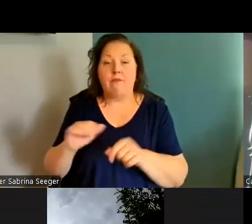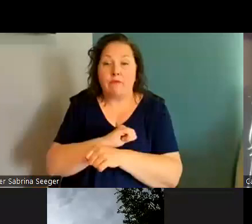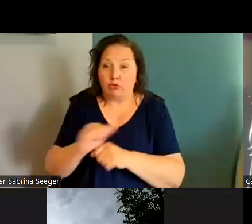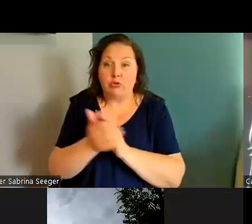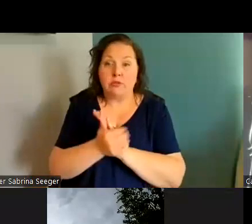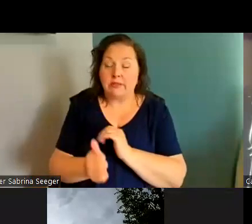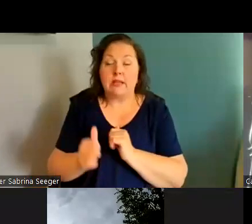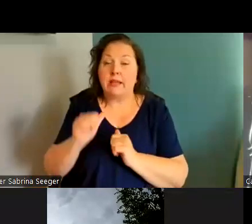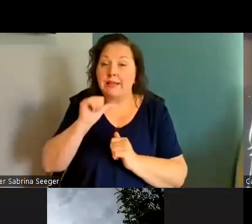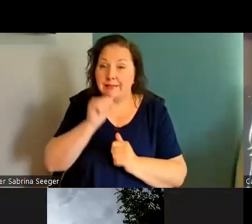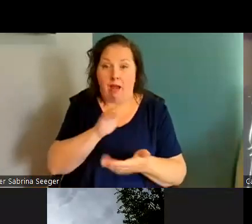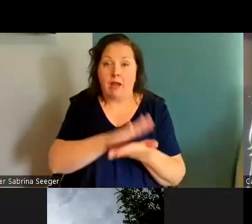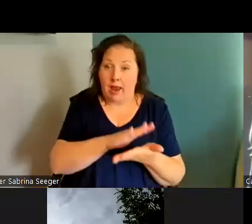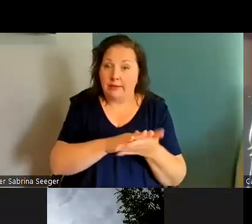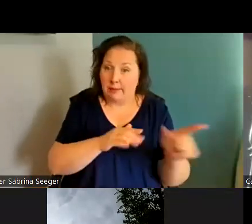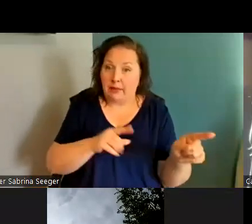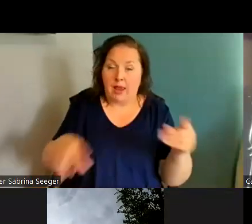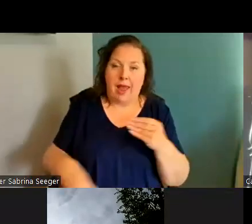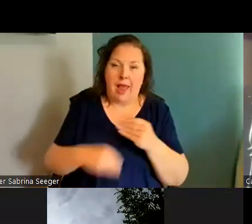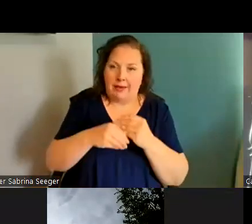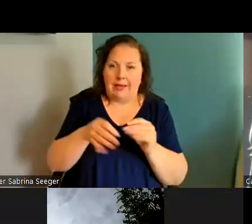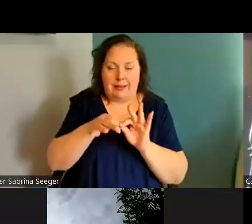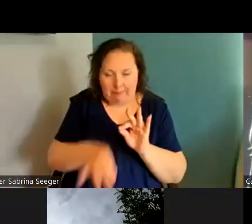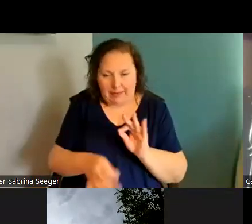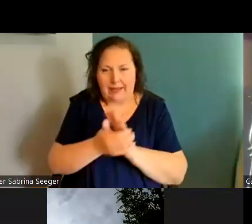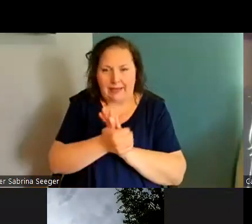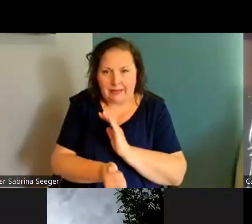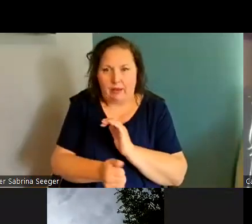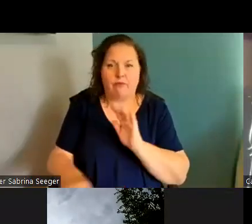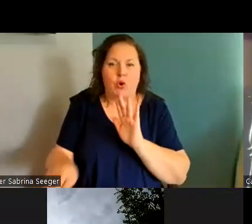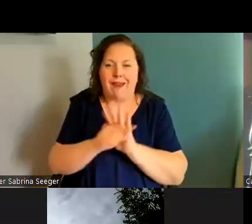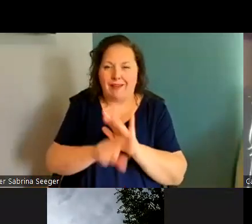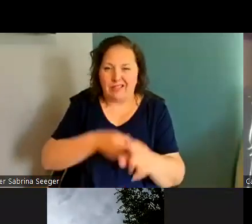non-academic has been added as a Basic Skill area under adverse effect when considering